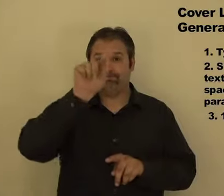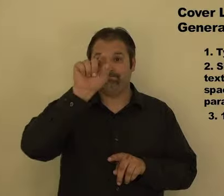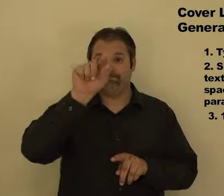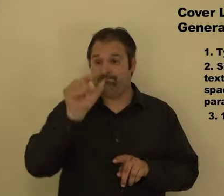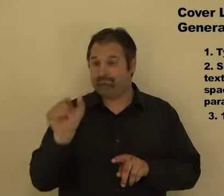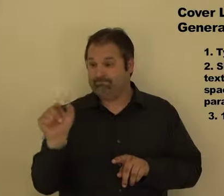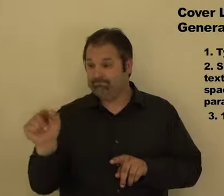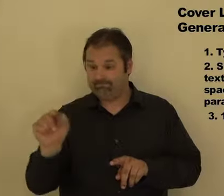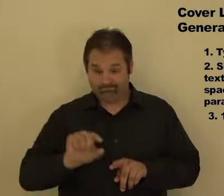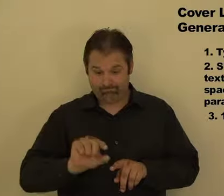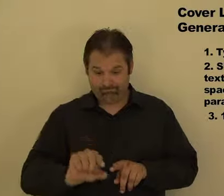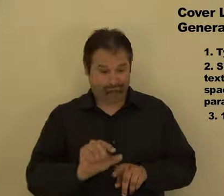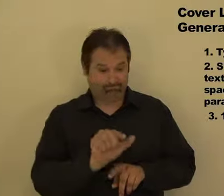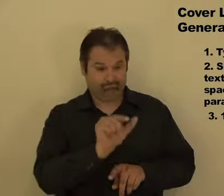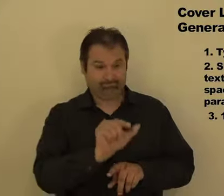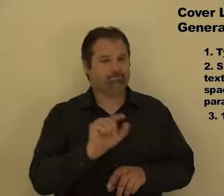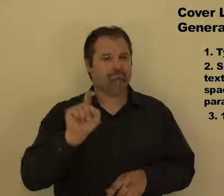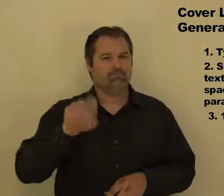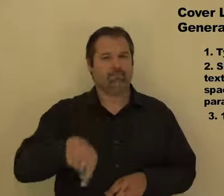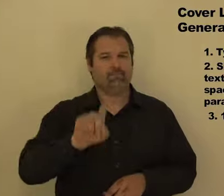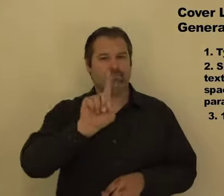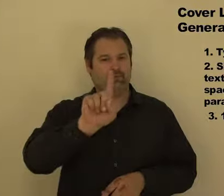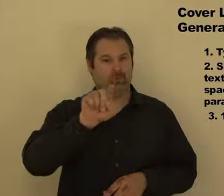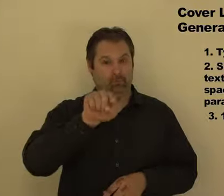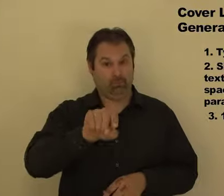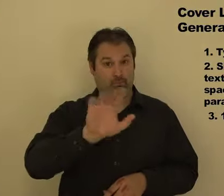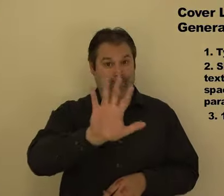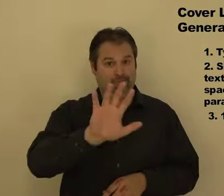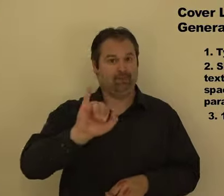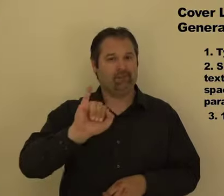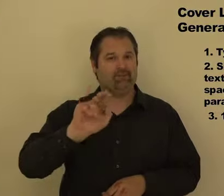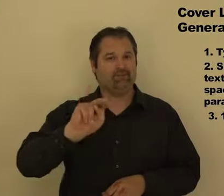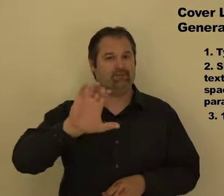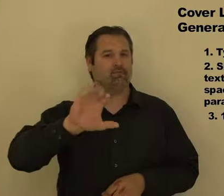Address each letter to a specific individual.